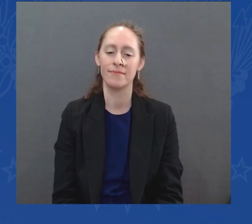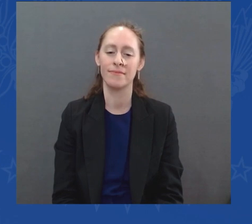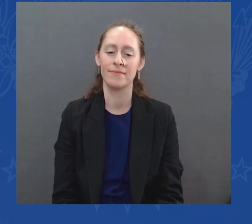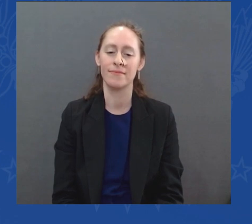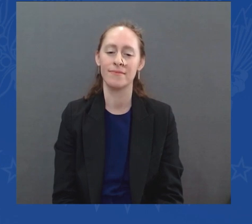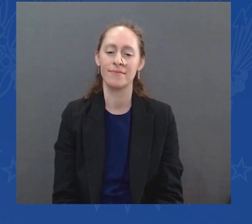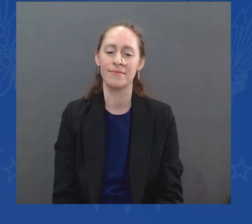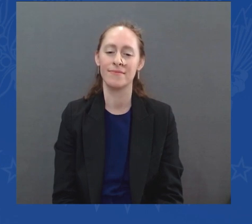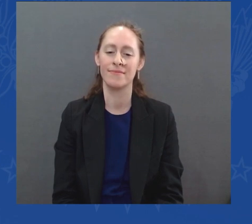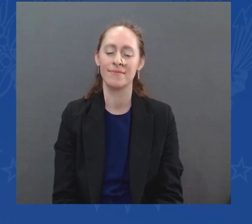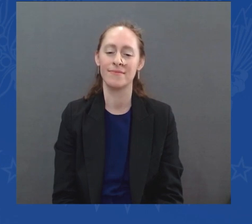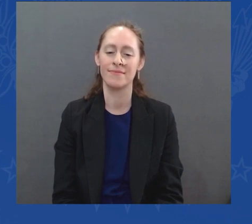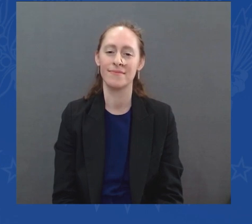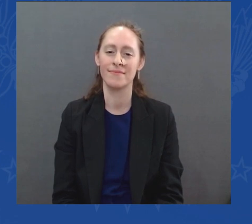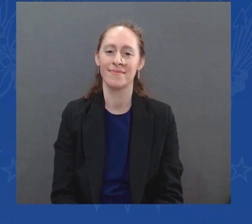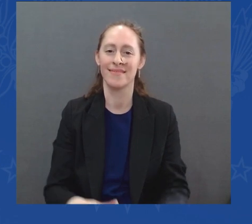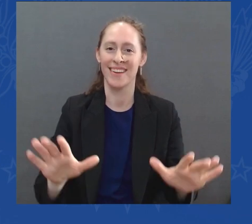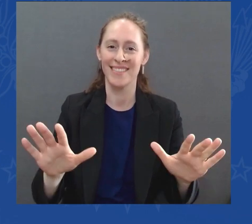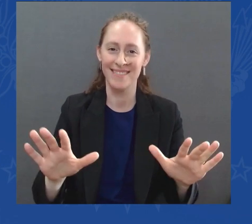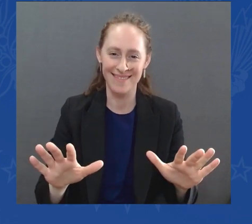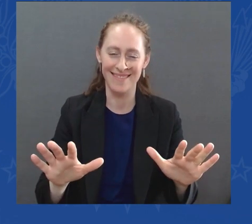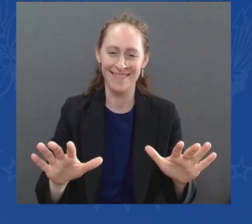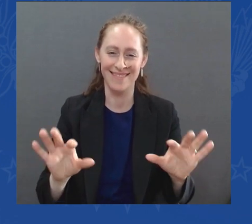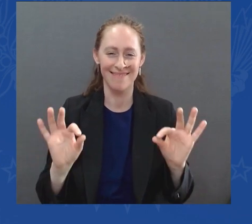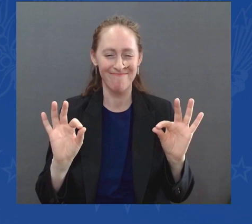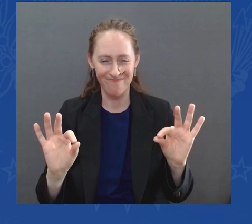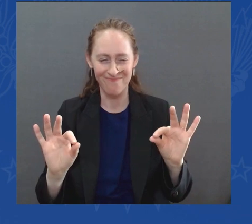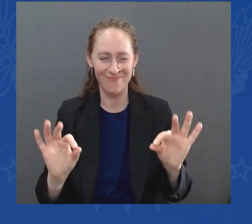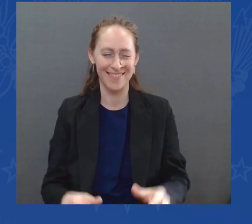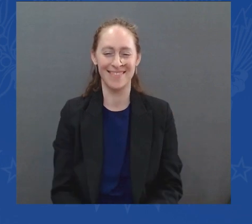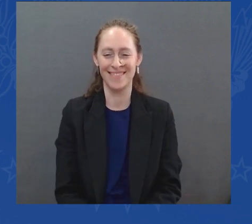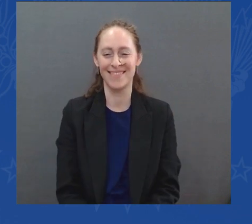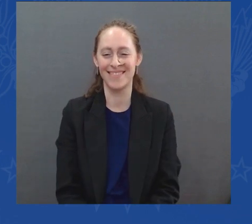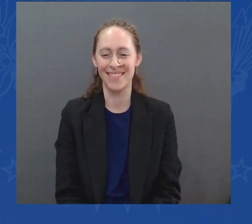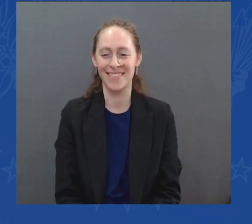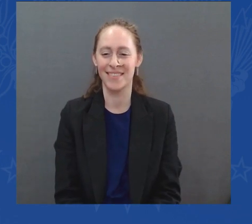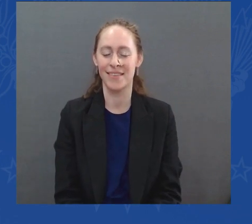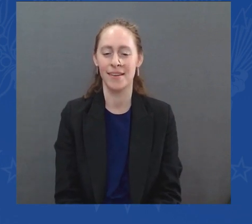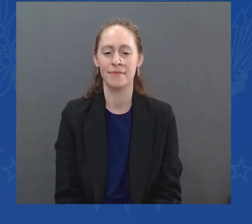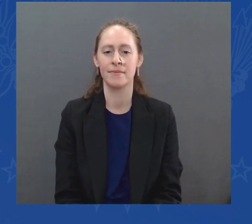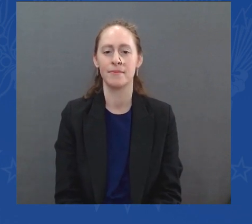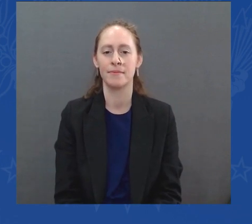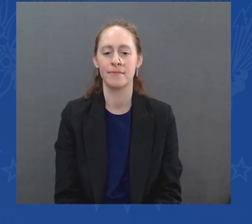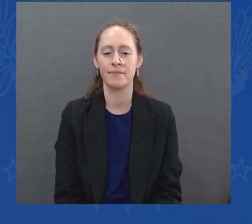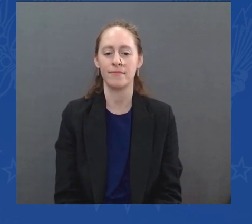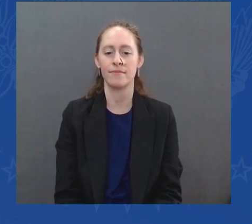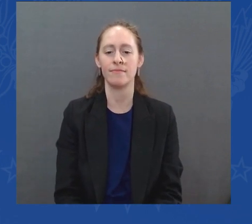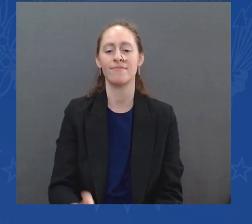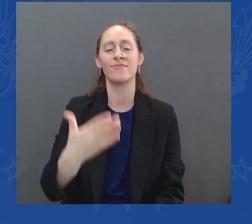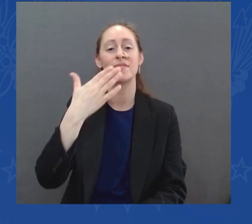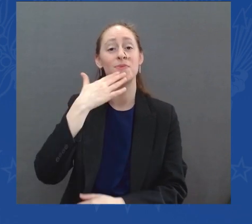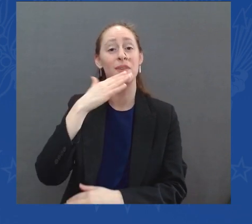The Vice President: All good. Good afternoon, everyone. Good afternoon. Michelle, thank you for your powerful words.